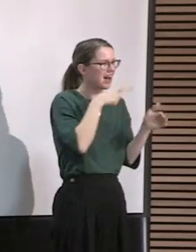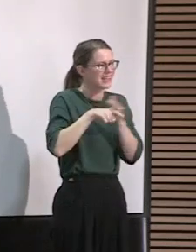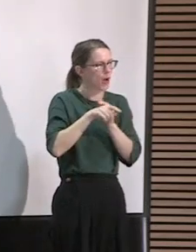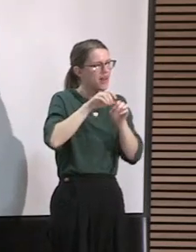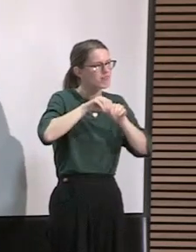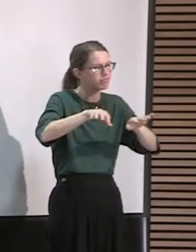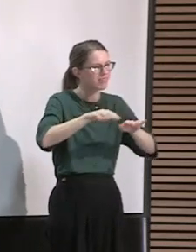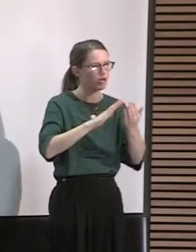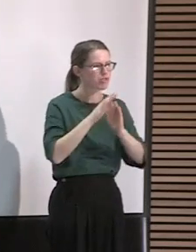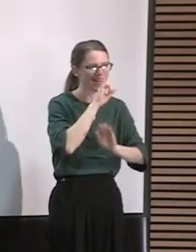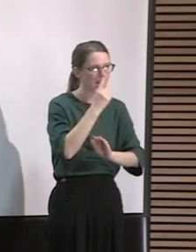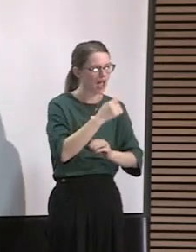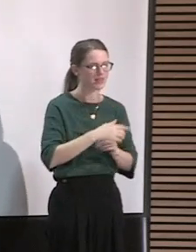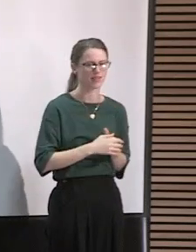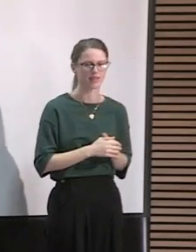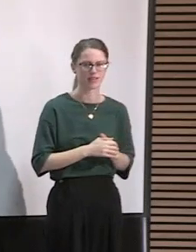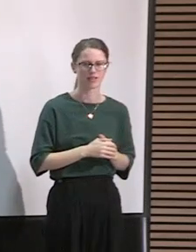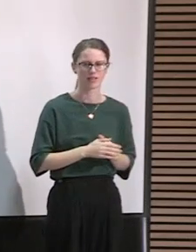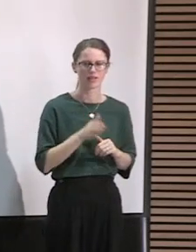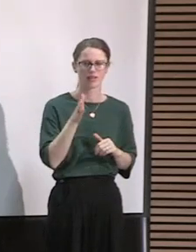COVID-free and guaranteed to be COVID-free by the time they